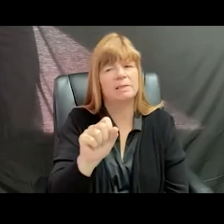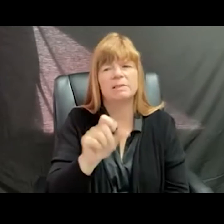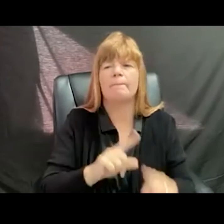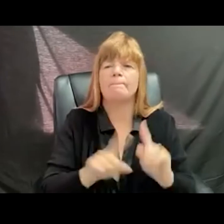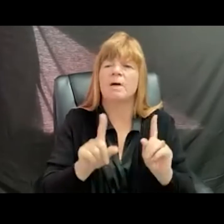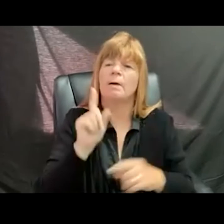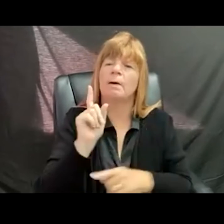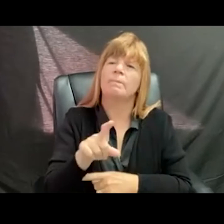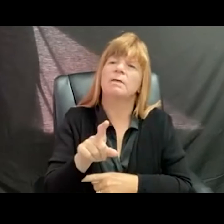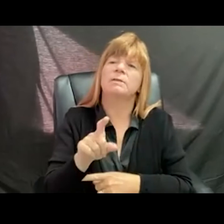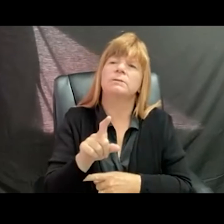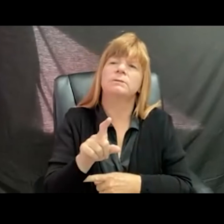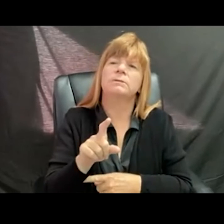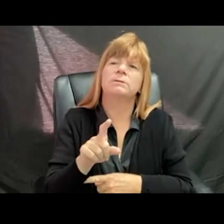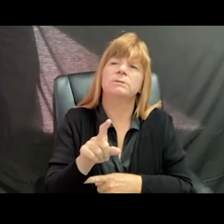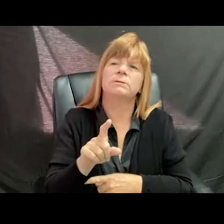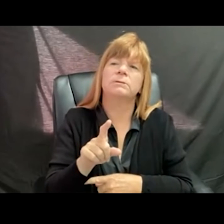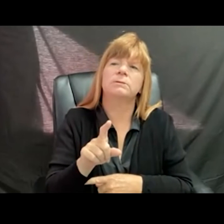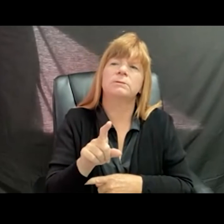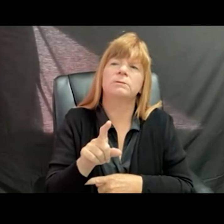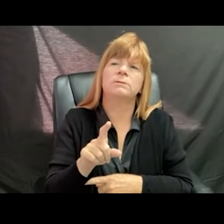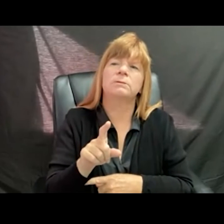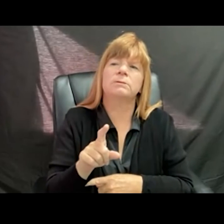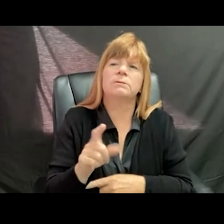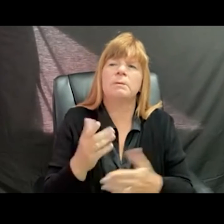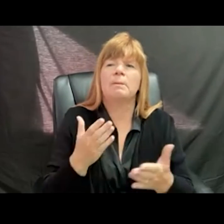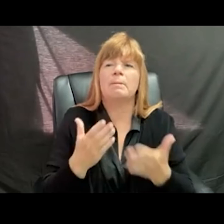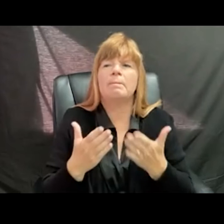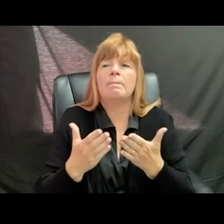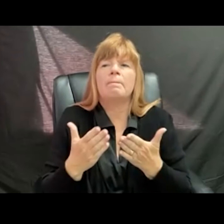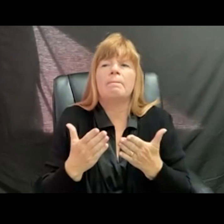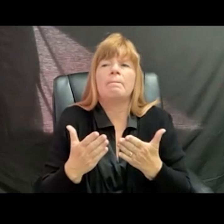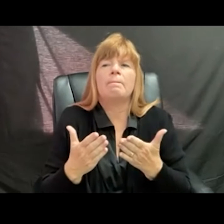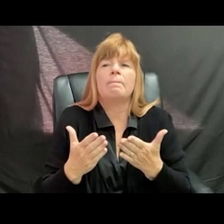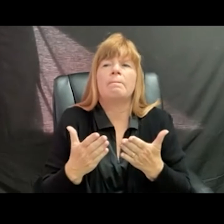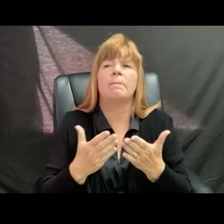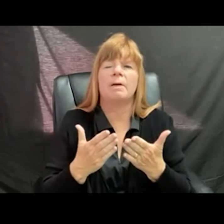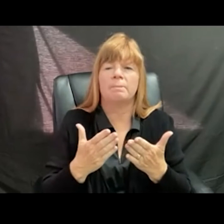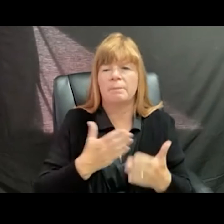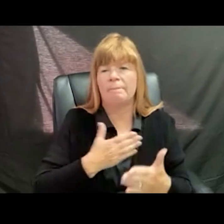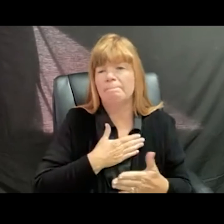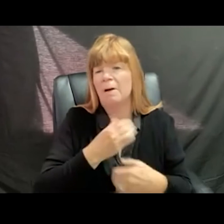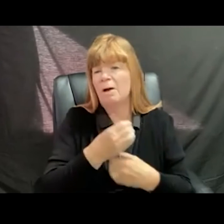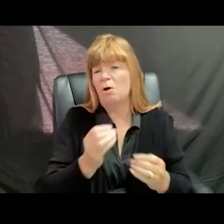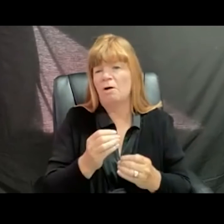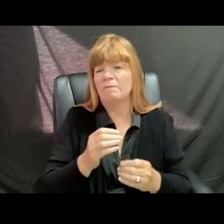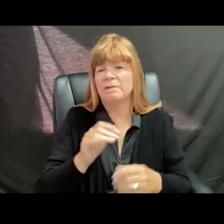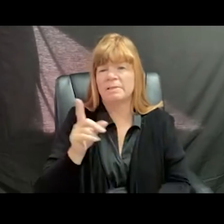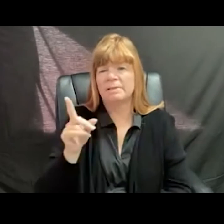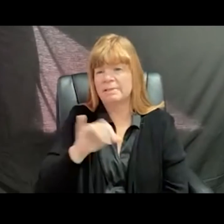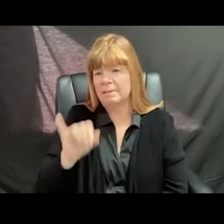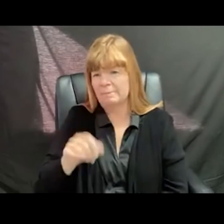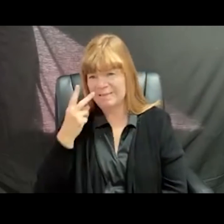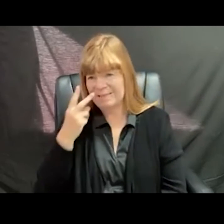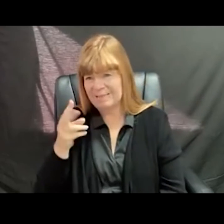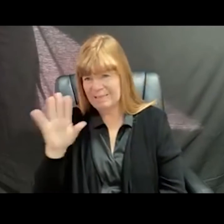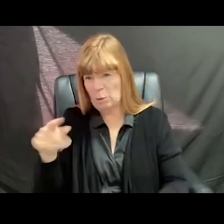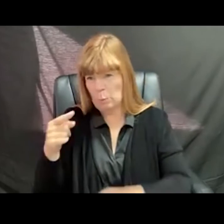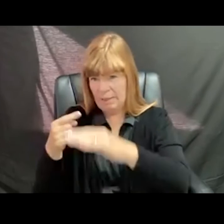at that might be my manager at the main office in Indy that he sees those emails at the that address